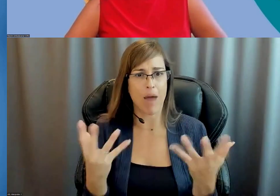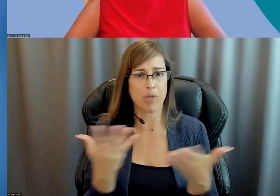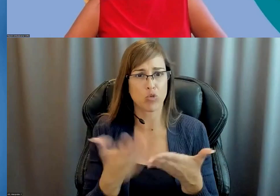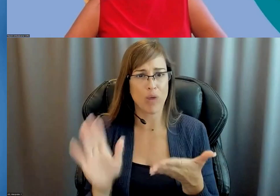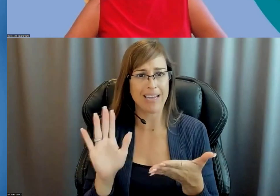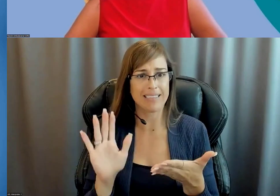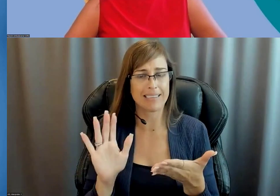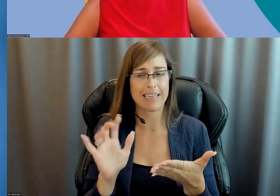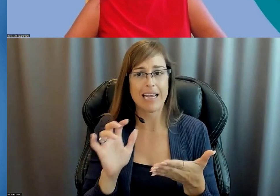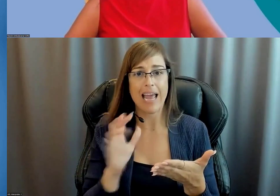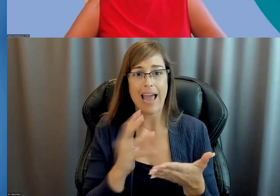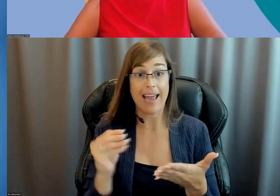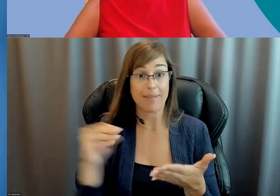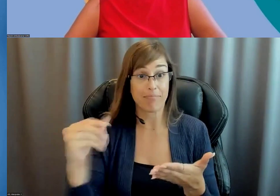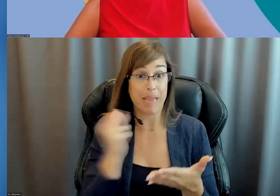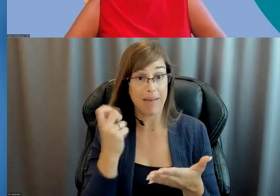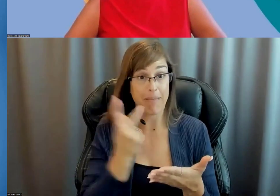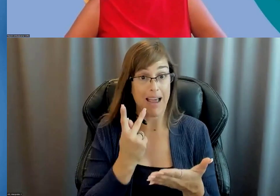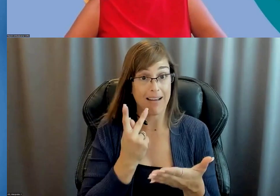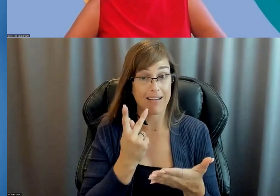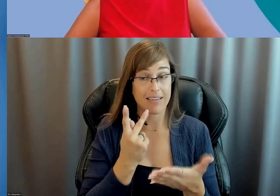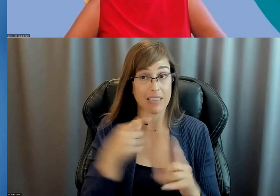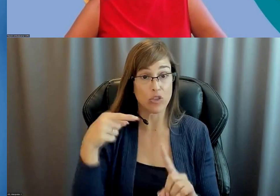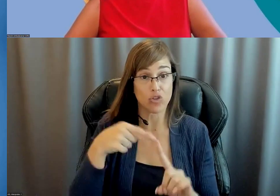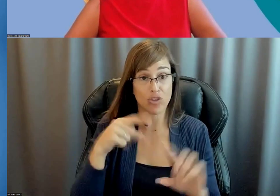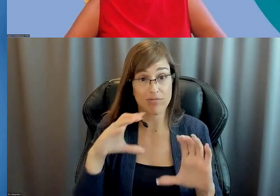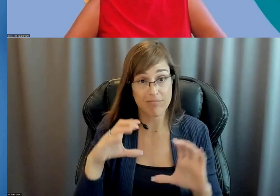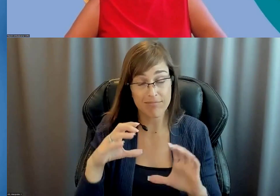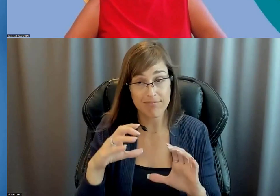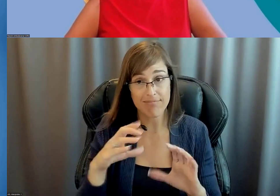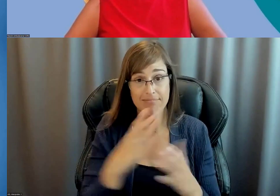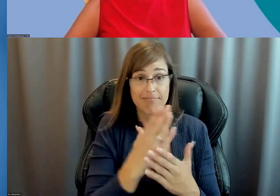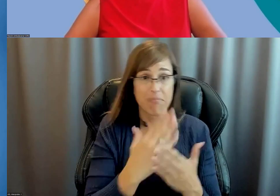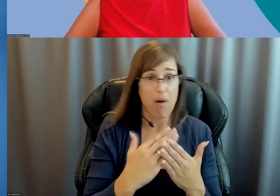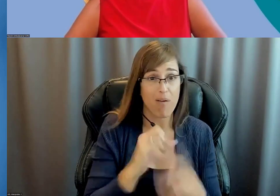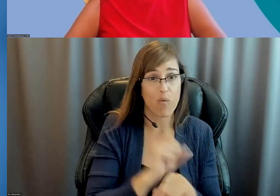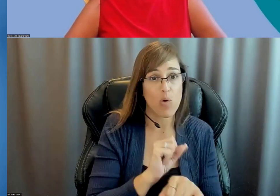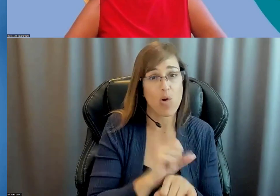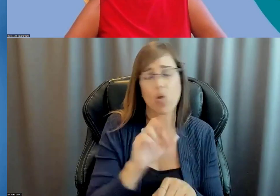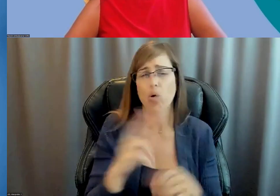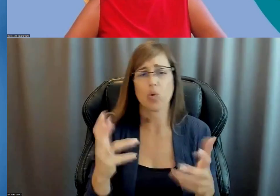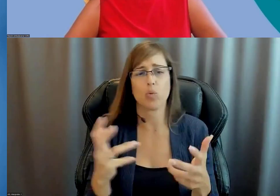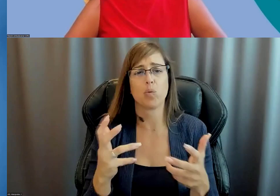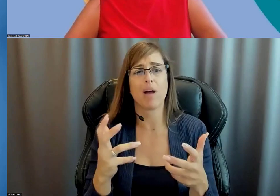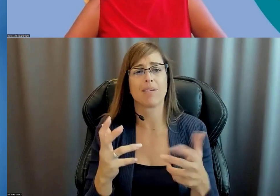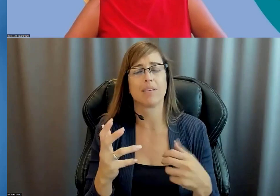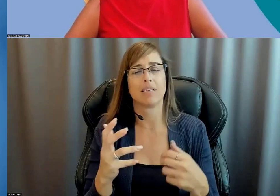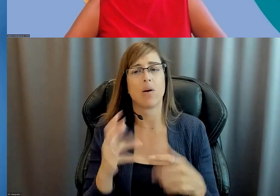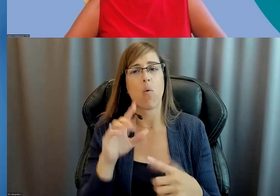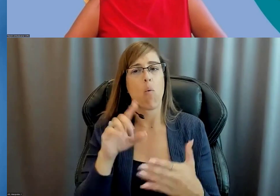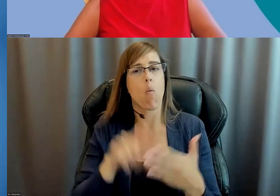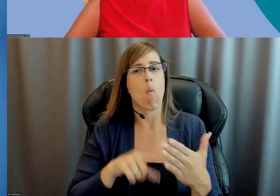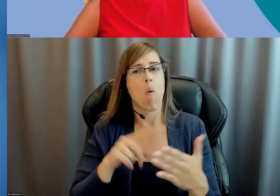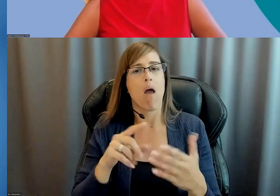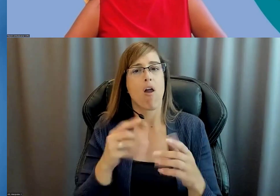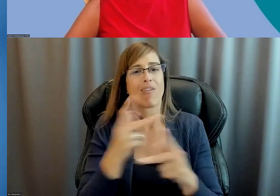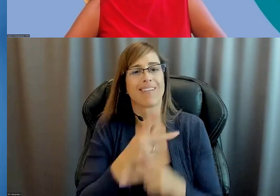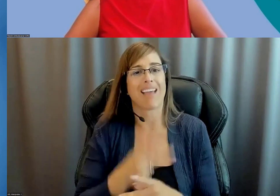a certain subset of the work, what was impacted? Yeah, what's sort of the calculation there?